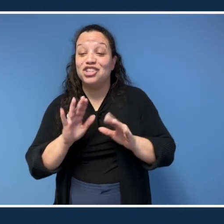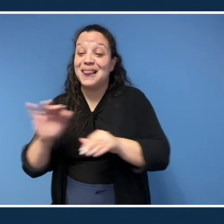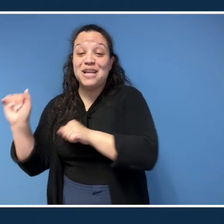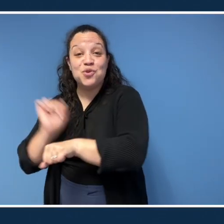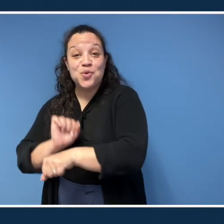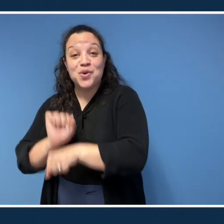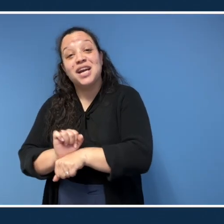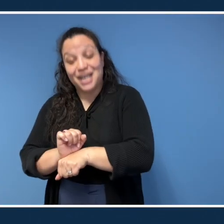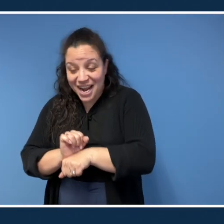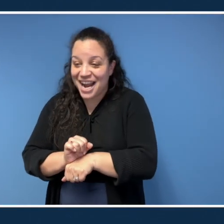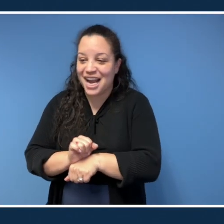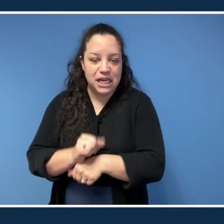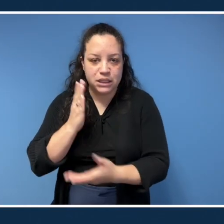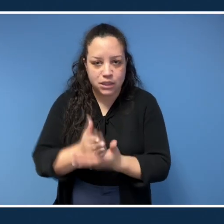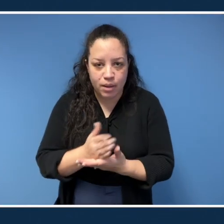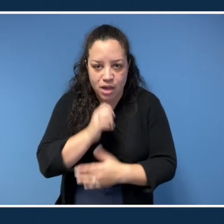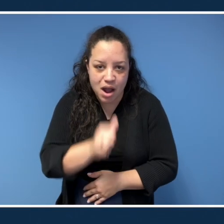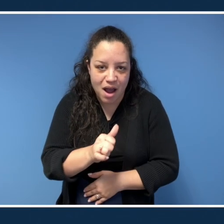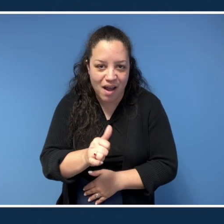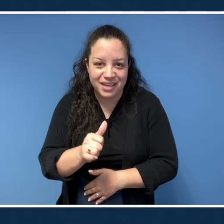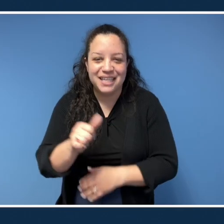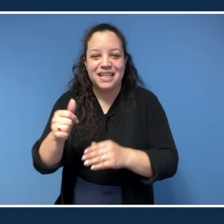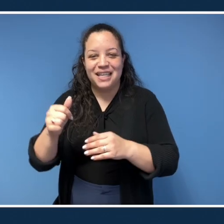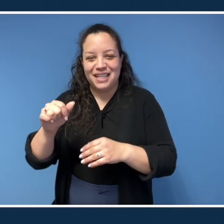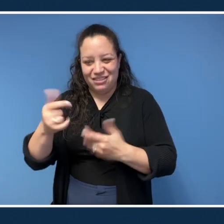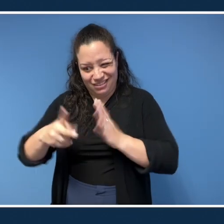Community will still sees you as NSCC and you're the bridge to NSCC.